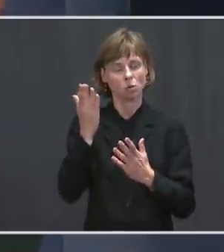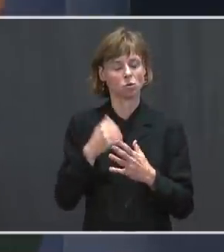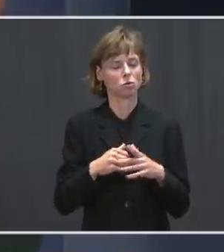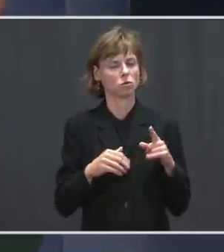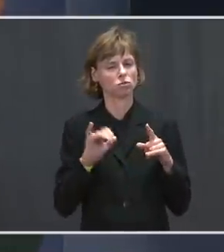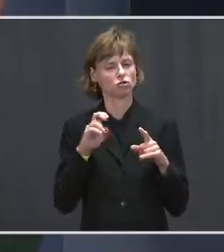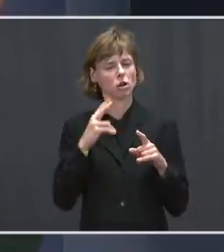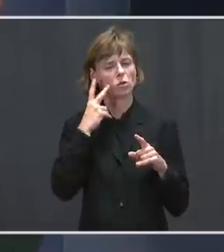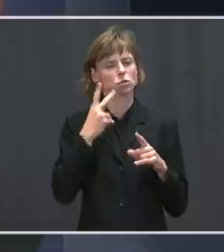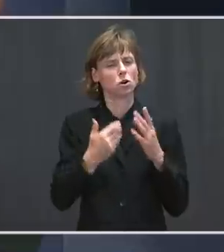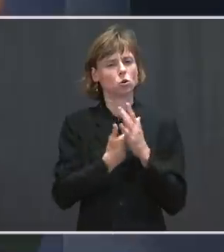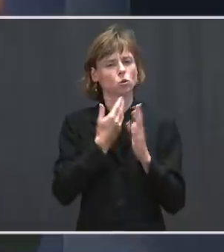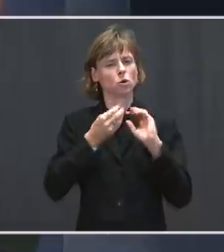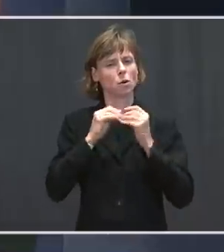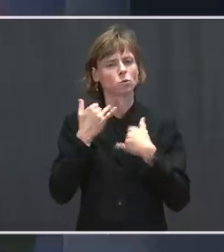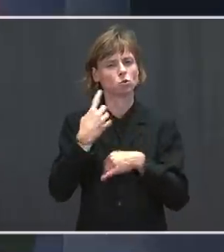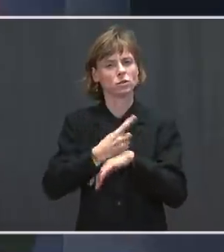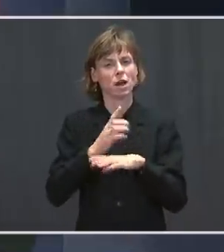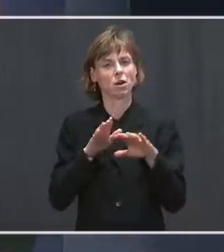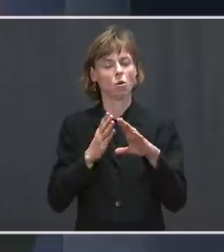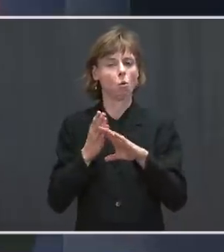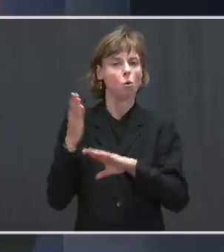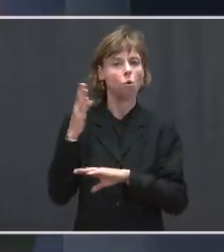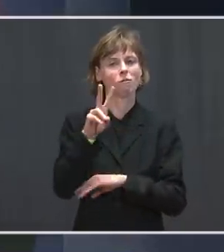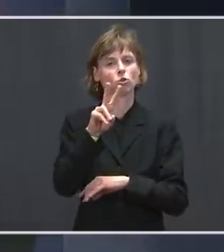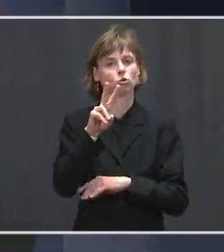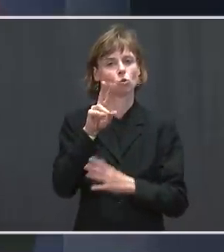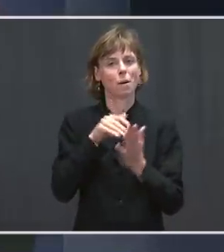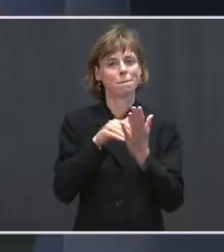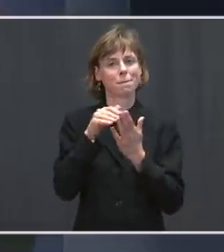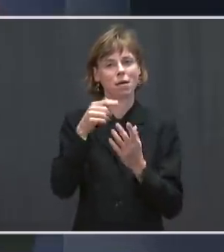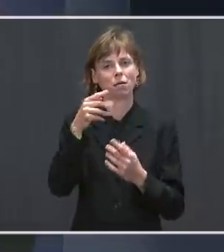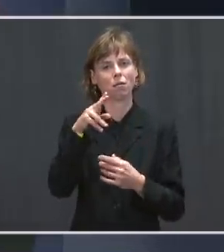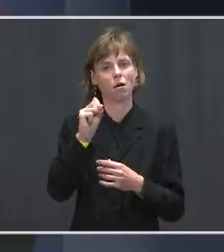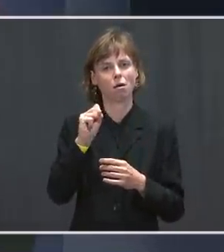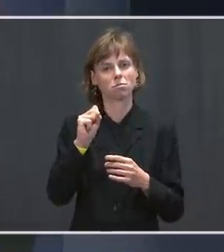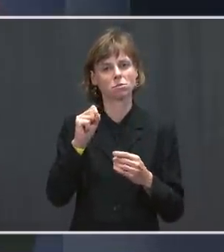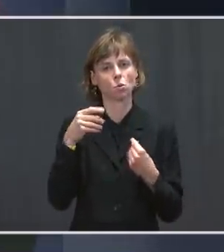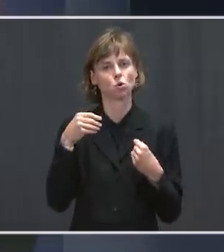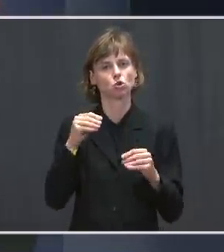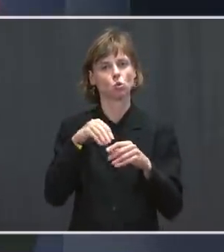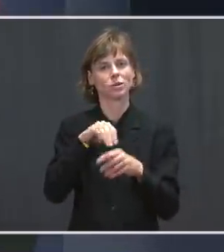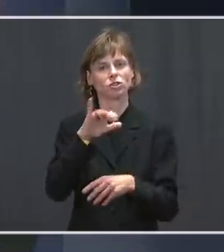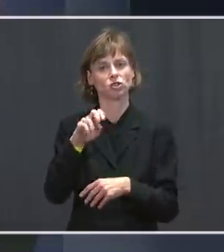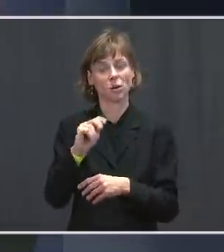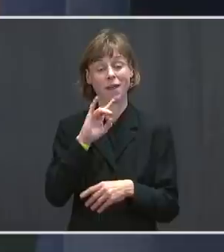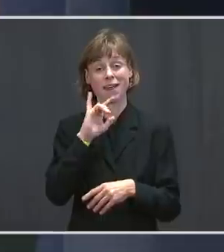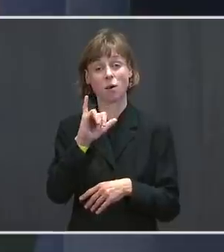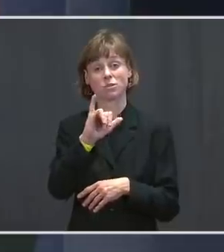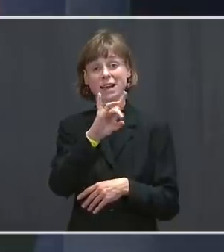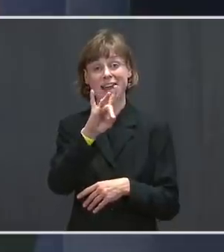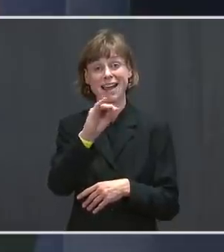More than 2 million guns were sold in January. That was an 80 percent jump and the second highest monthly total on record.